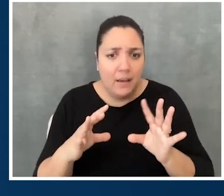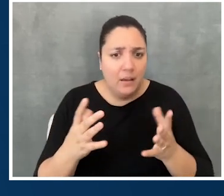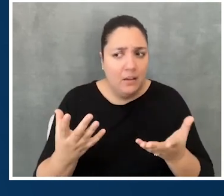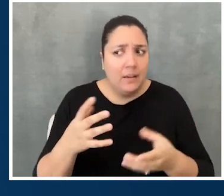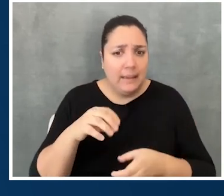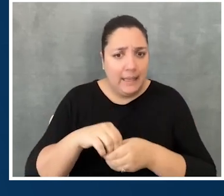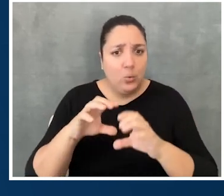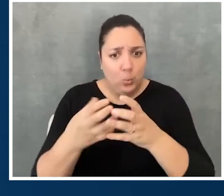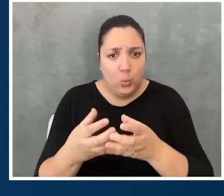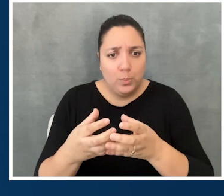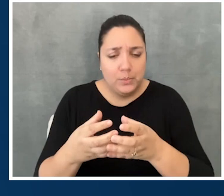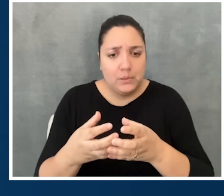within groups that,